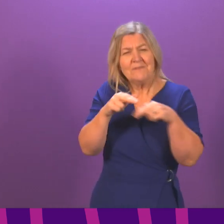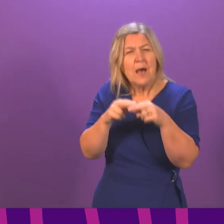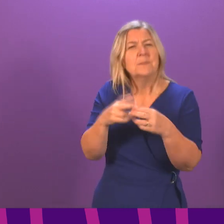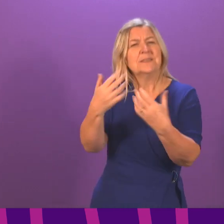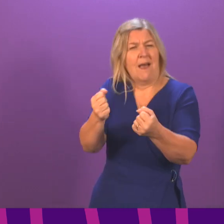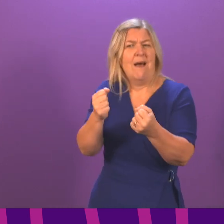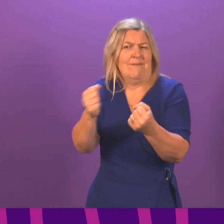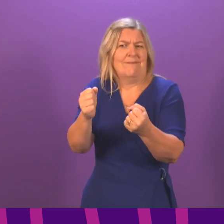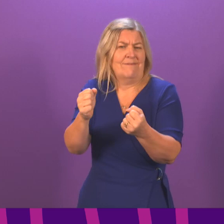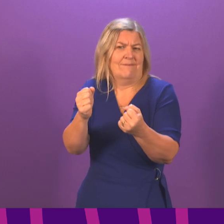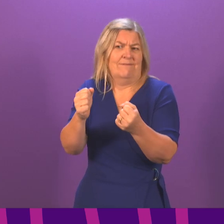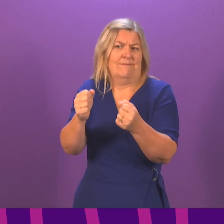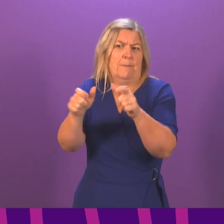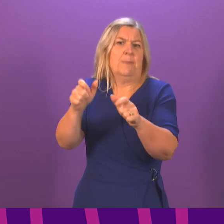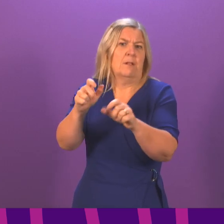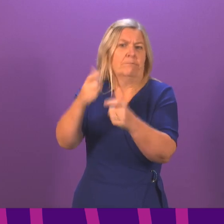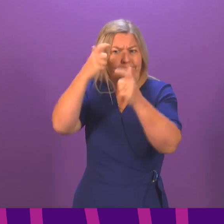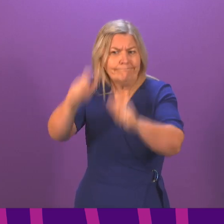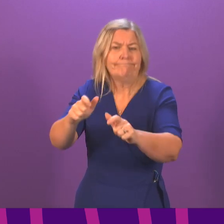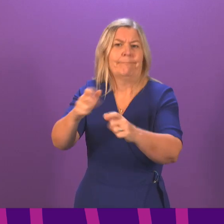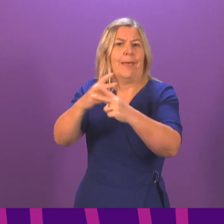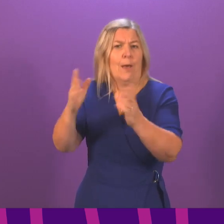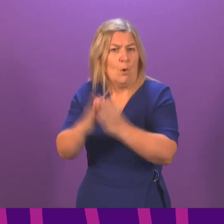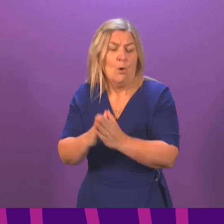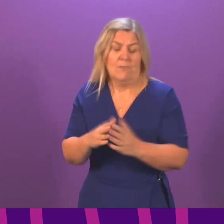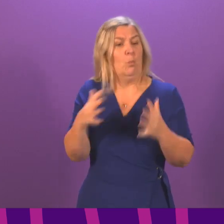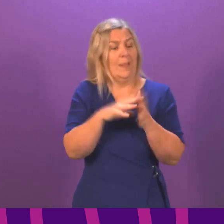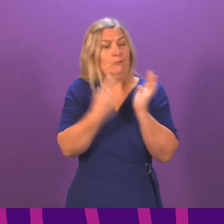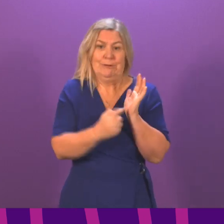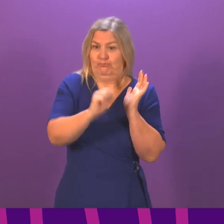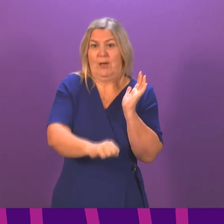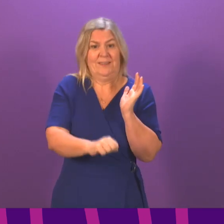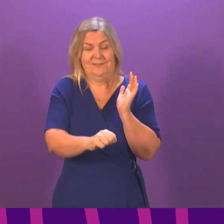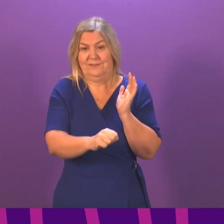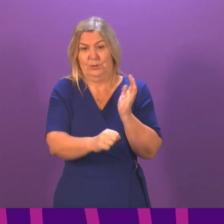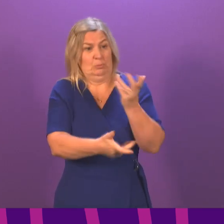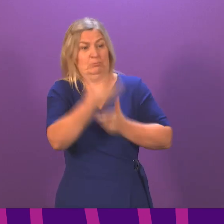right to read out those comments. I get emails with comments like those and I make a point